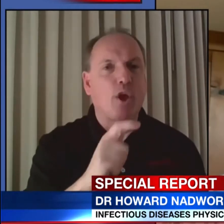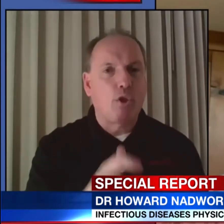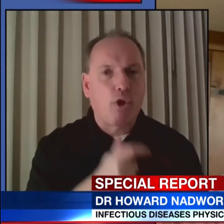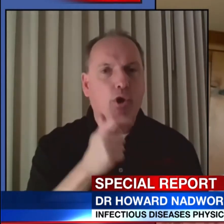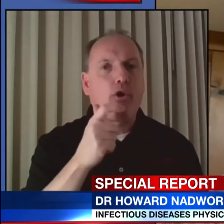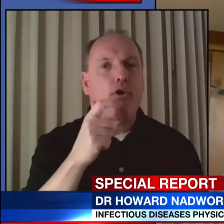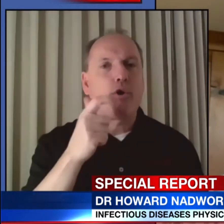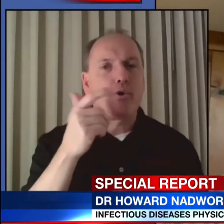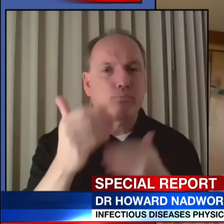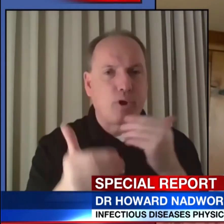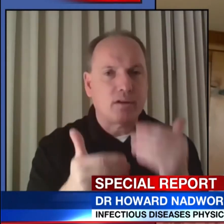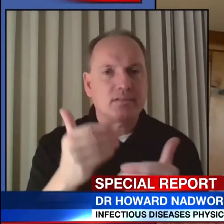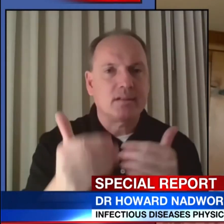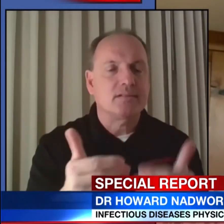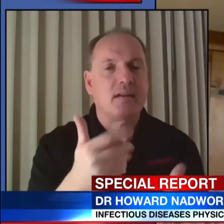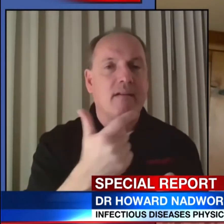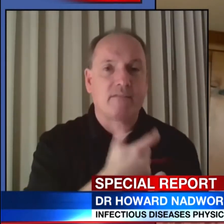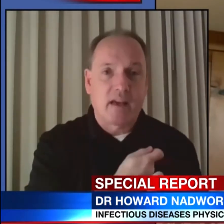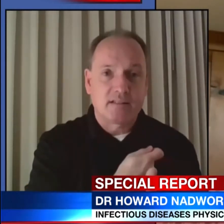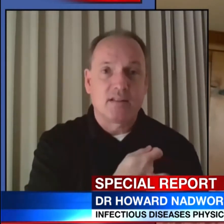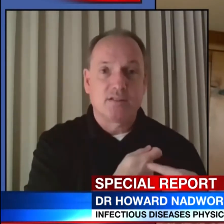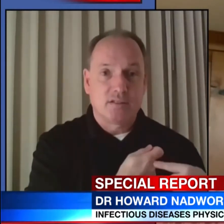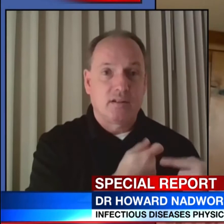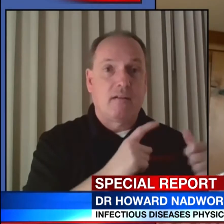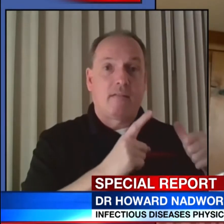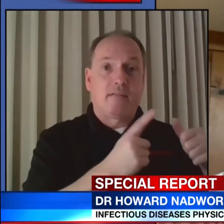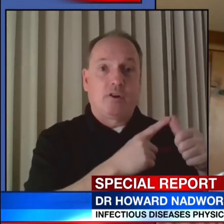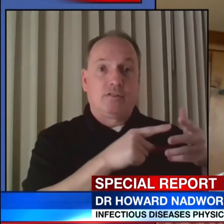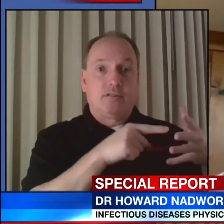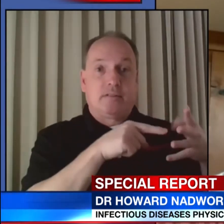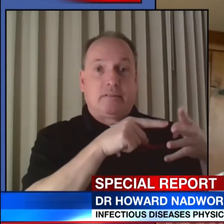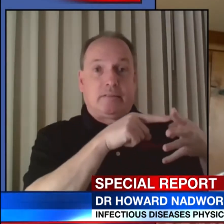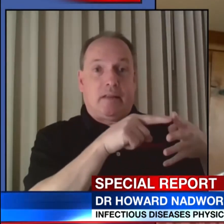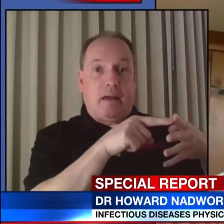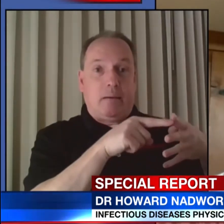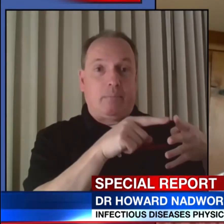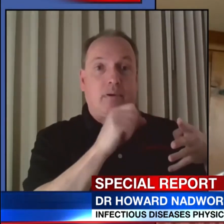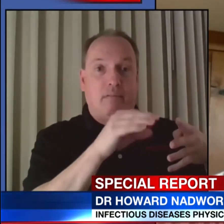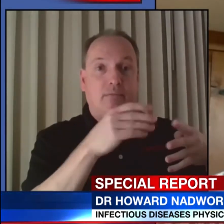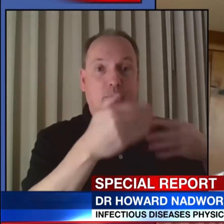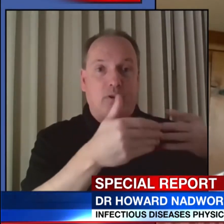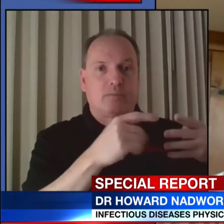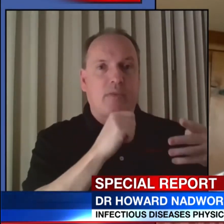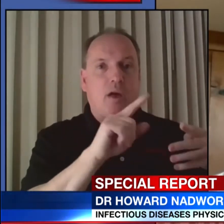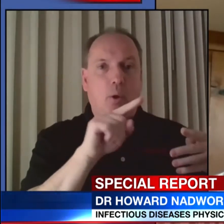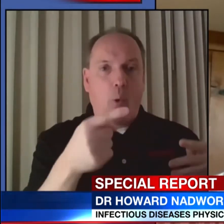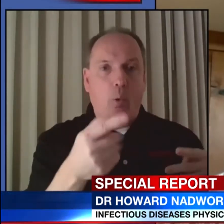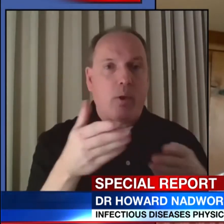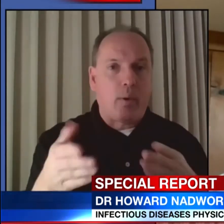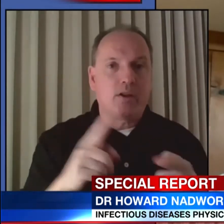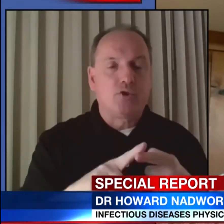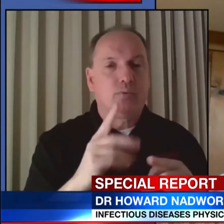REALLY RESONATES WITH MOST PEOPLE. I THINK MOST AMERICANS UNDERSTAND THAT THIS IS A LONGER HAUL AND VACCINATION IS A KEY PART OF THE PROCESS.